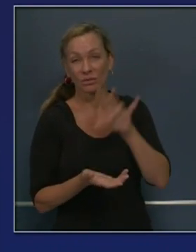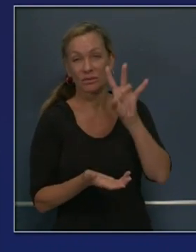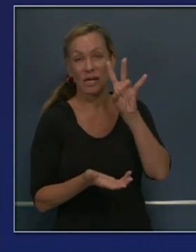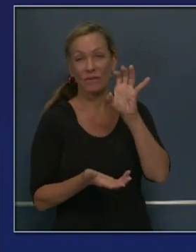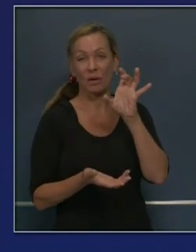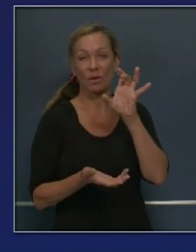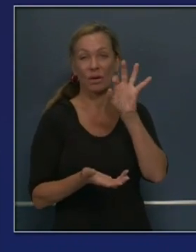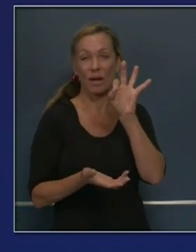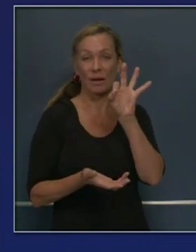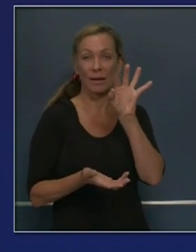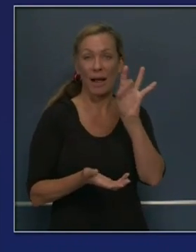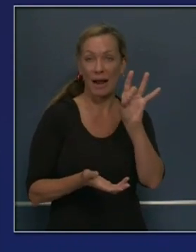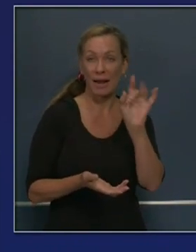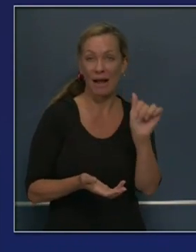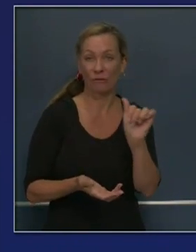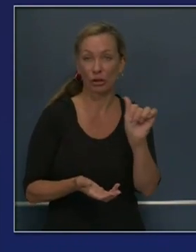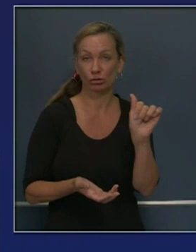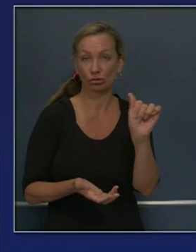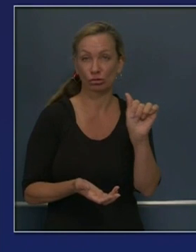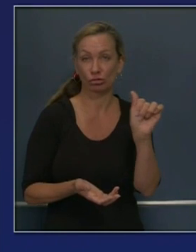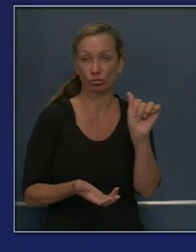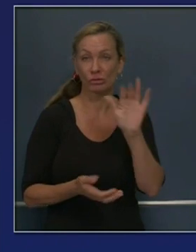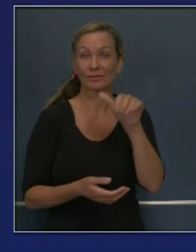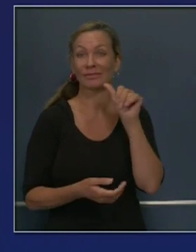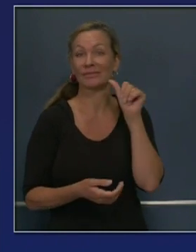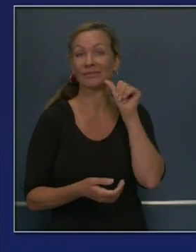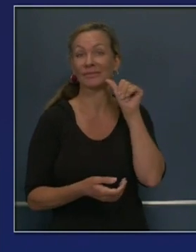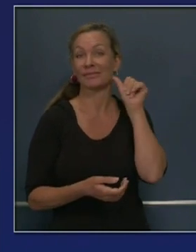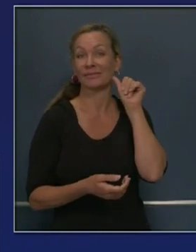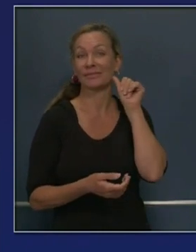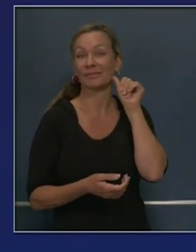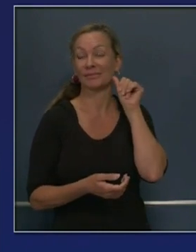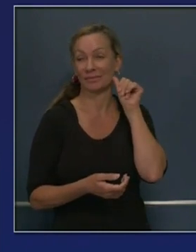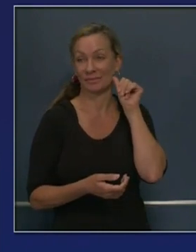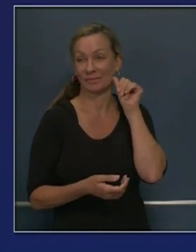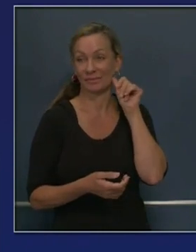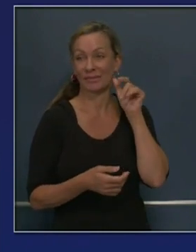DOWNWARD. 5007 98 IS THE SEVEN-DAY